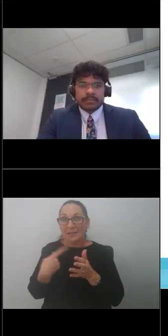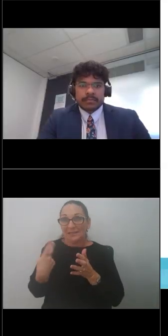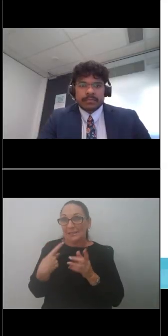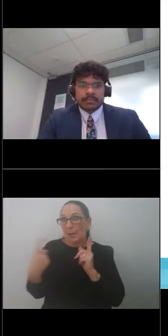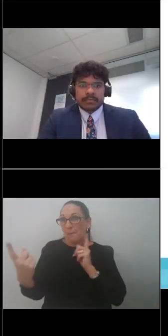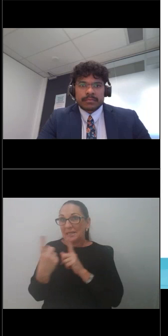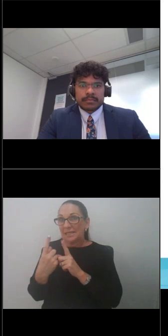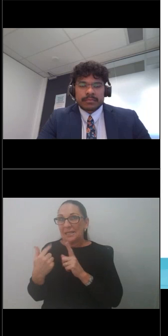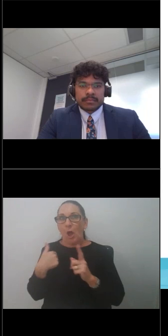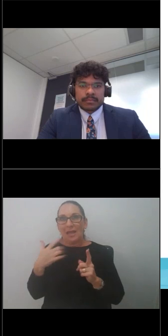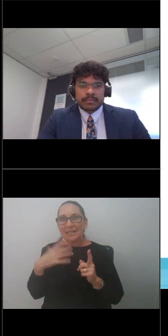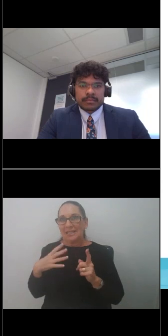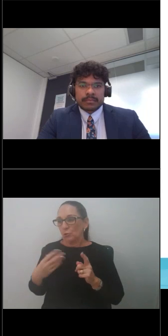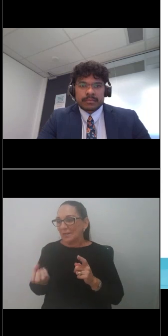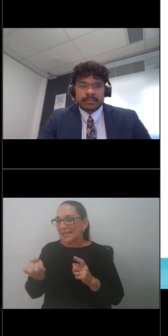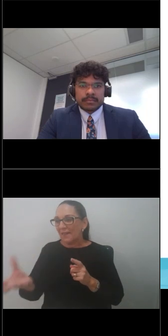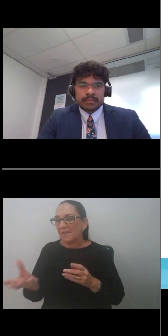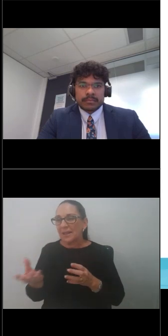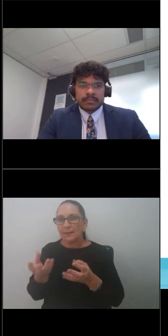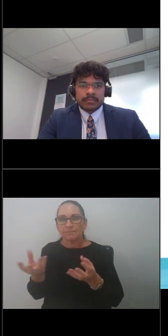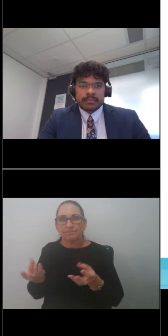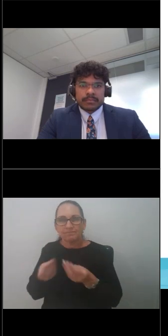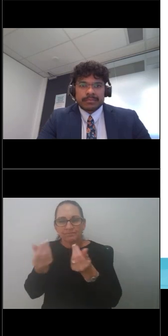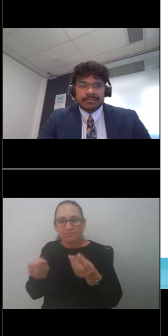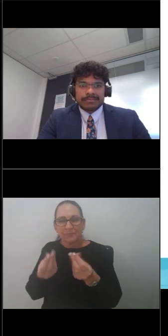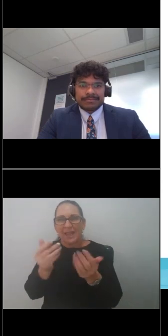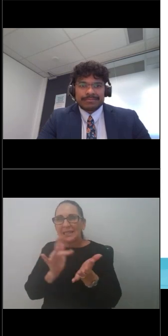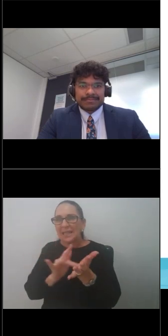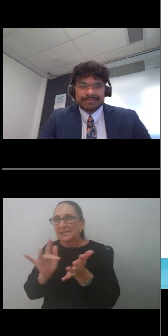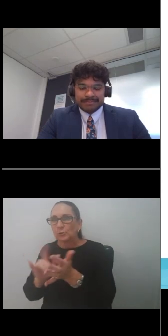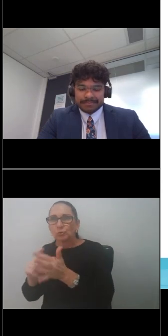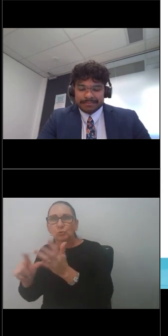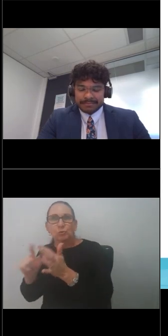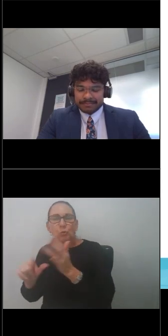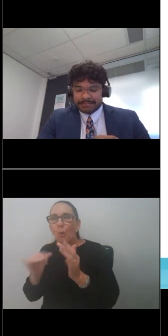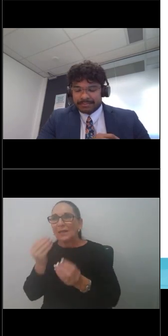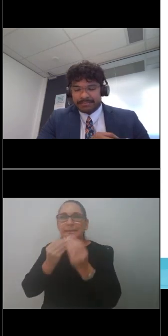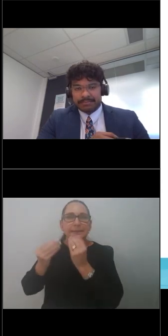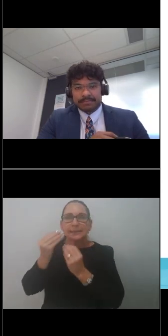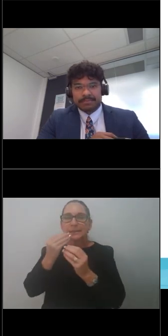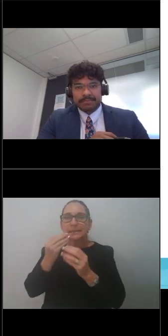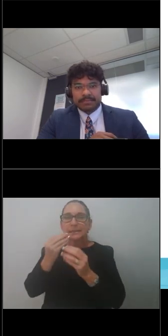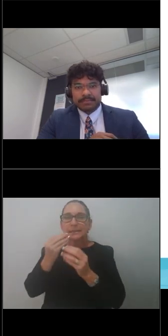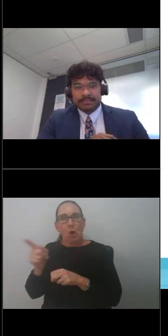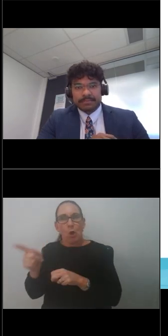she'd have to eat some food or something um so that was my way of keeping her busy and occupied